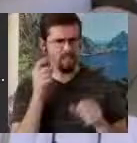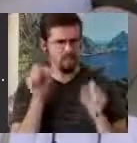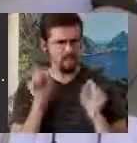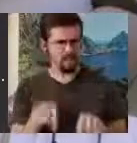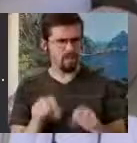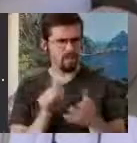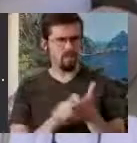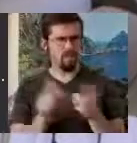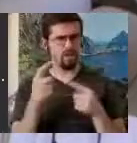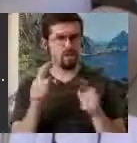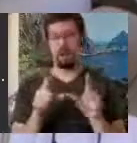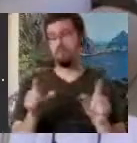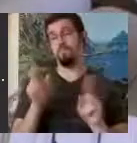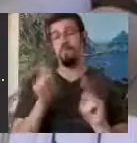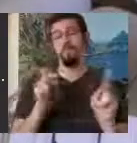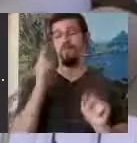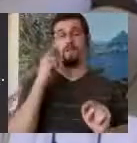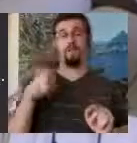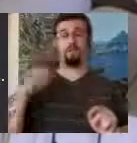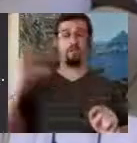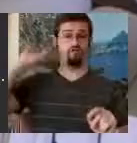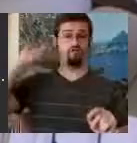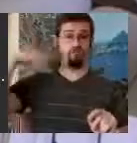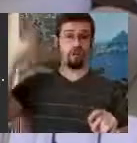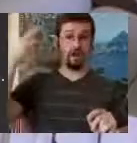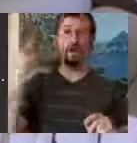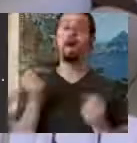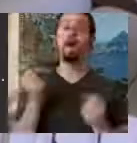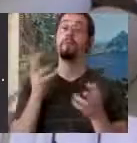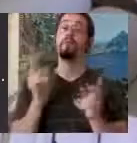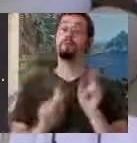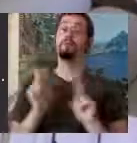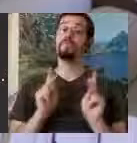i think in fact a lot of people were against it we had a lot of controversy